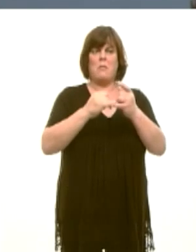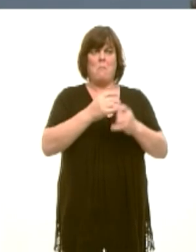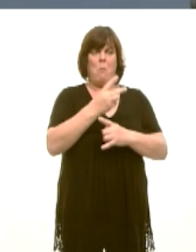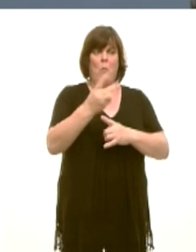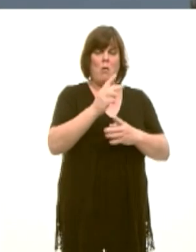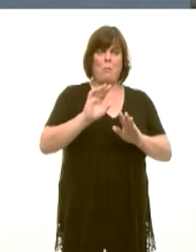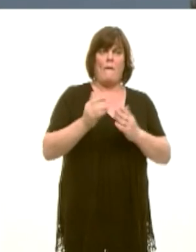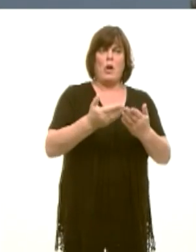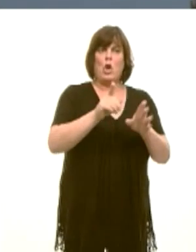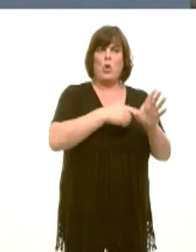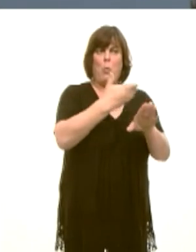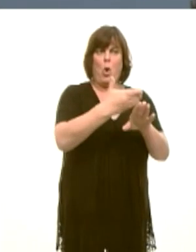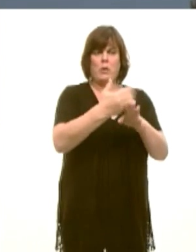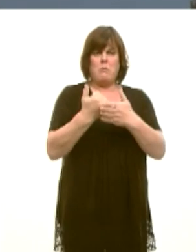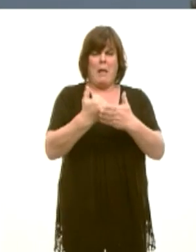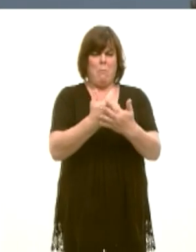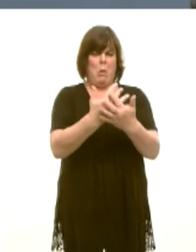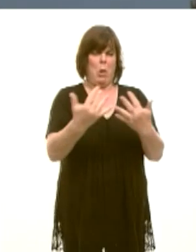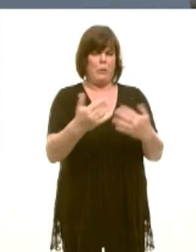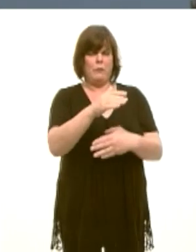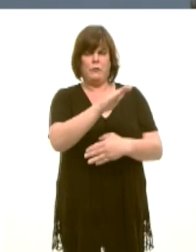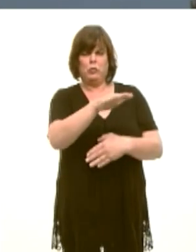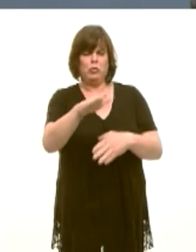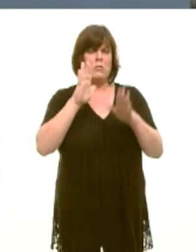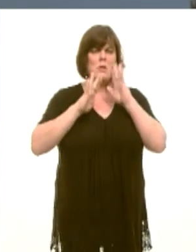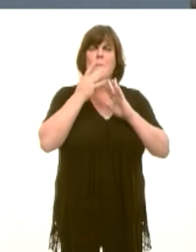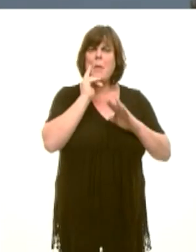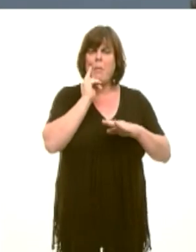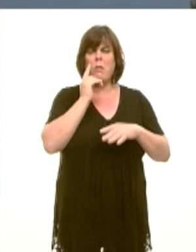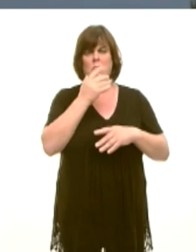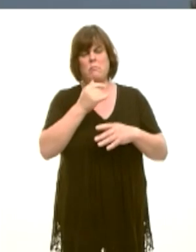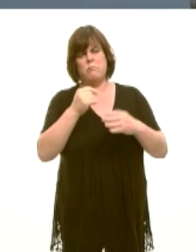disadvantaged young people in our society, both have high and successful rates of intervention